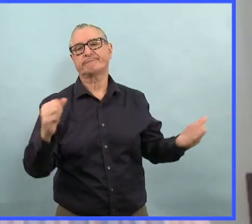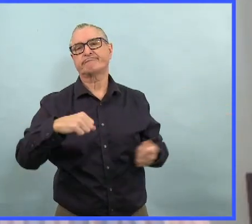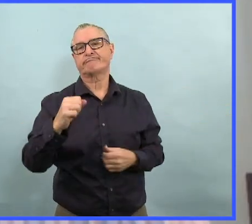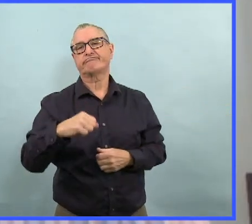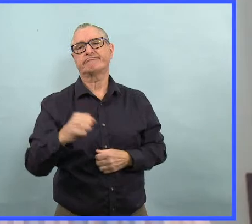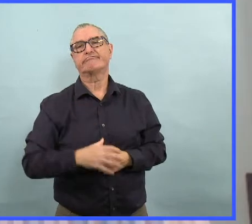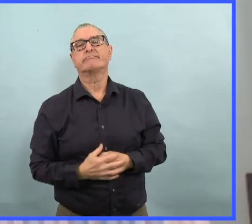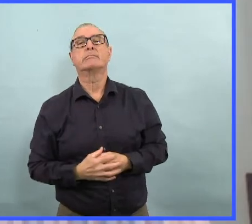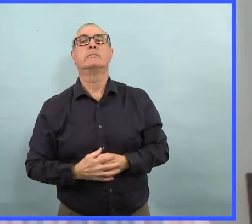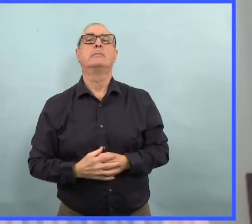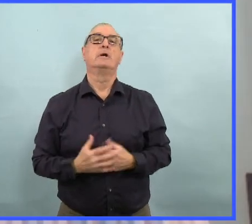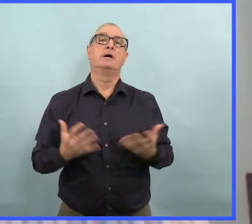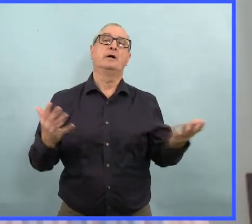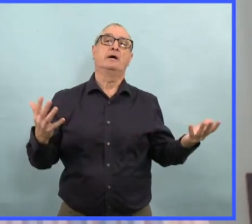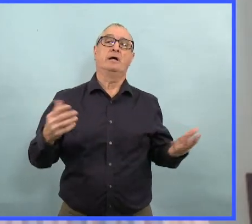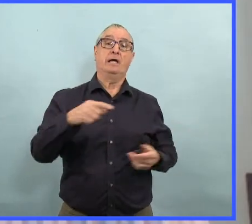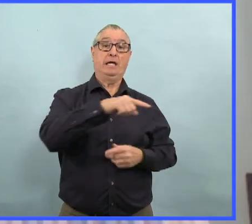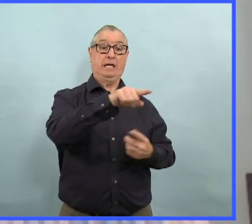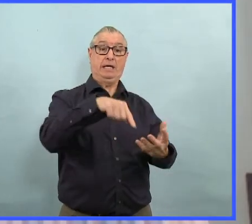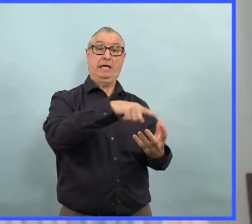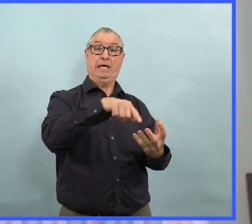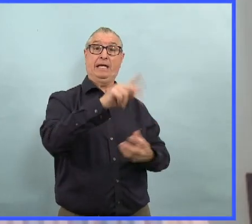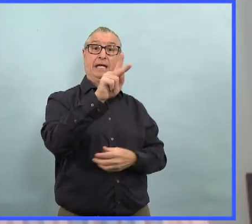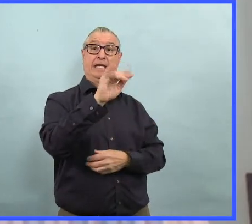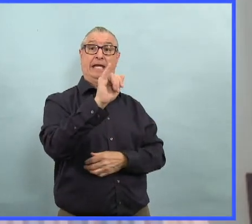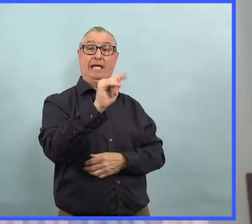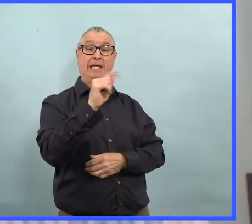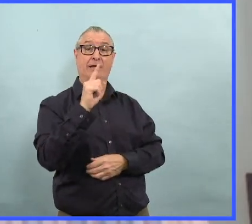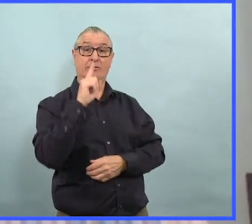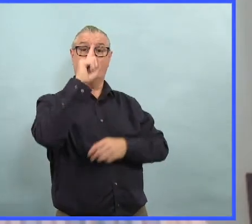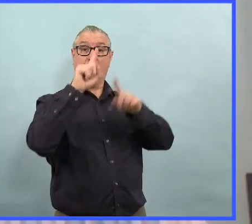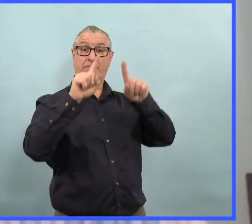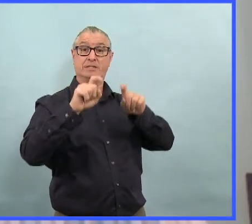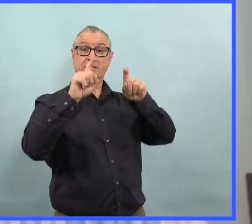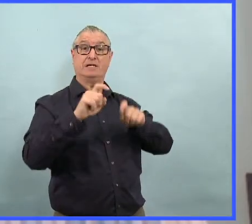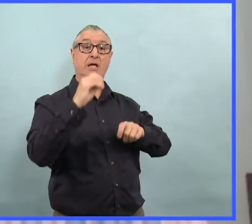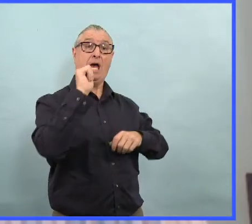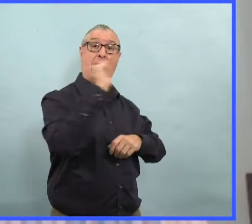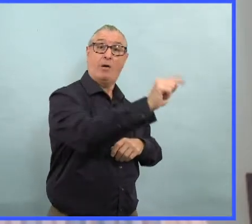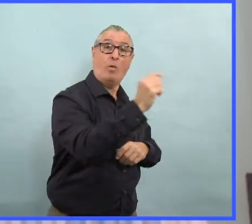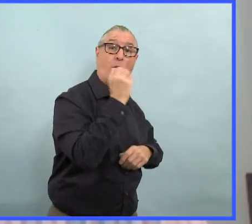at-home tests are coming back positive and we know that there's uh uh just like in other ways